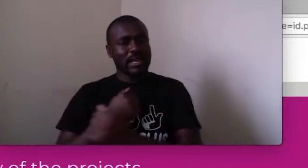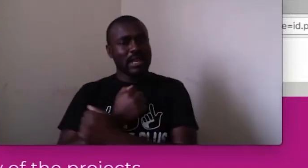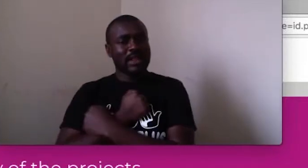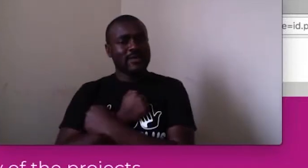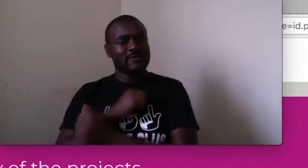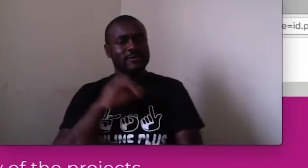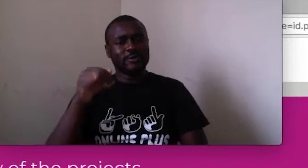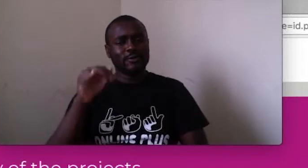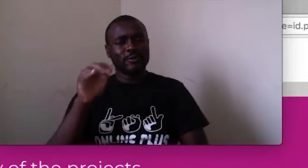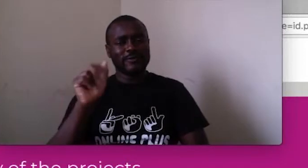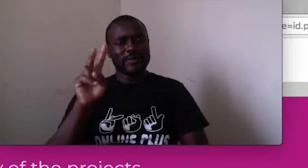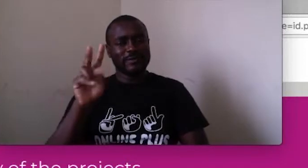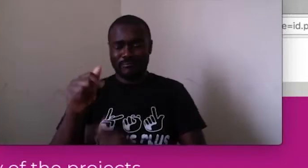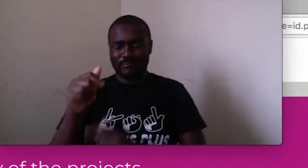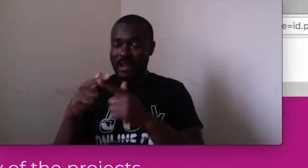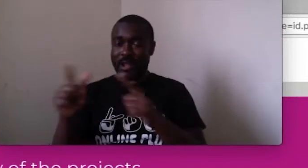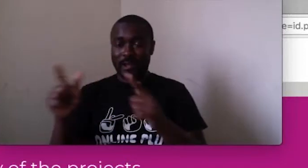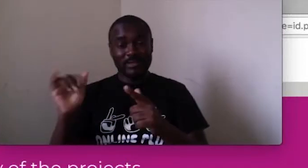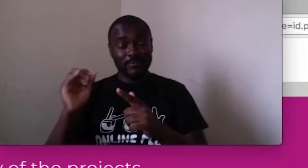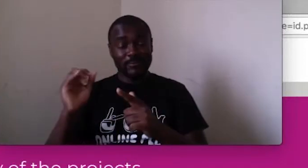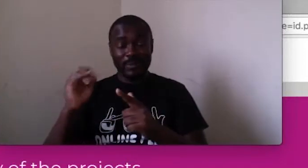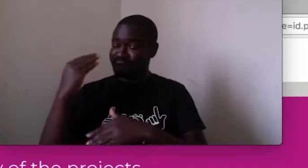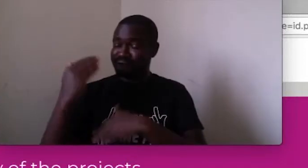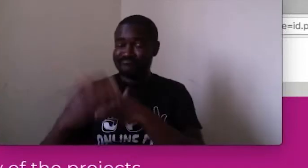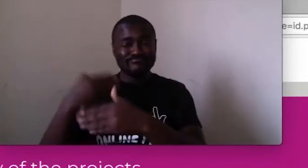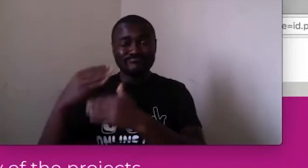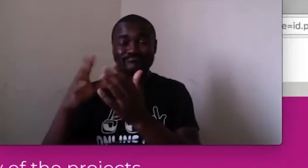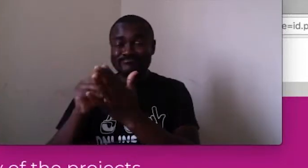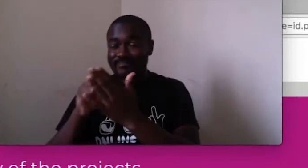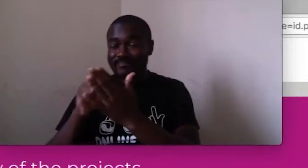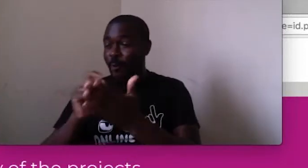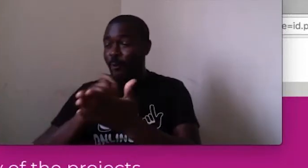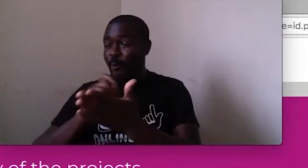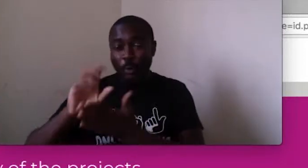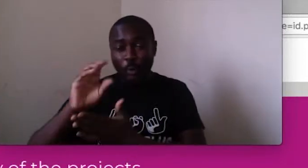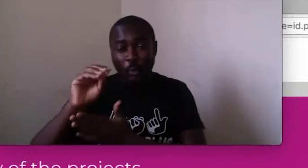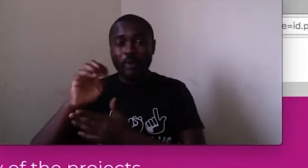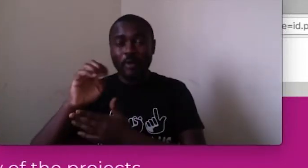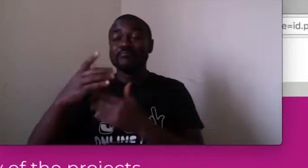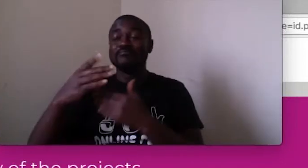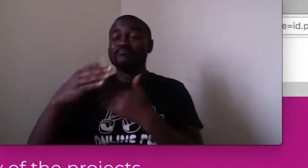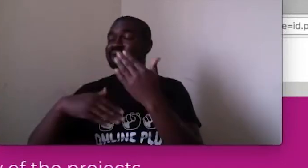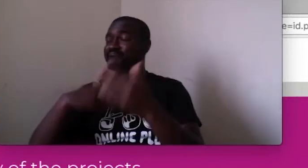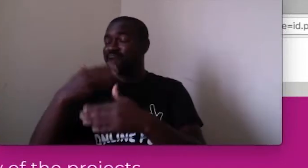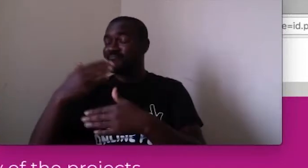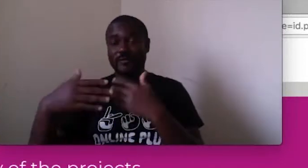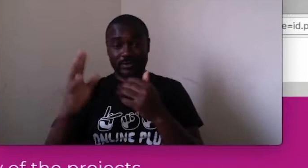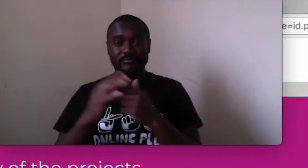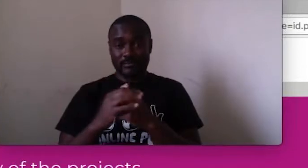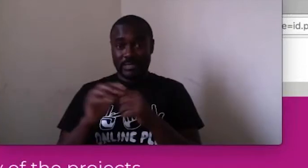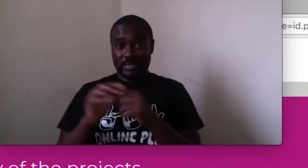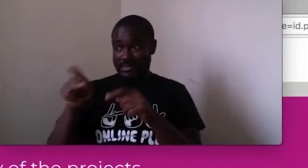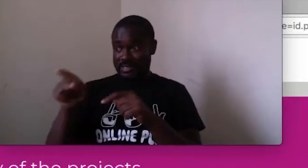and the comparison I preferred Java language to C++ And I continued to learn how to write the codes